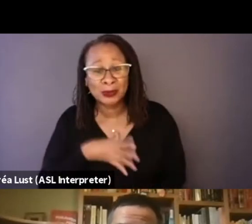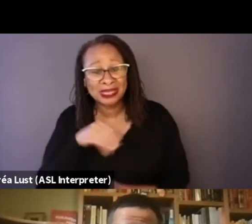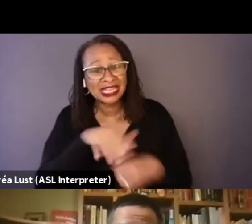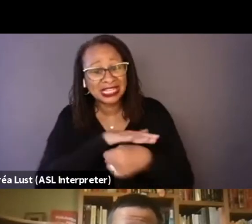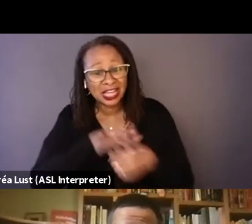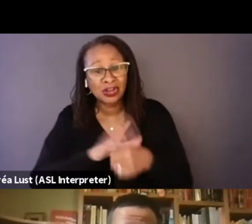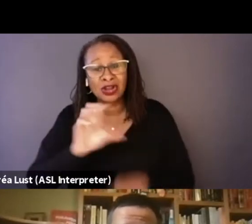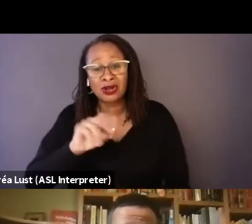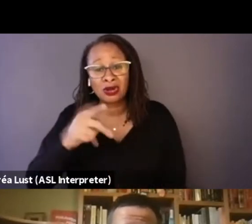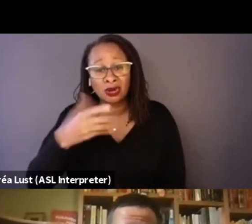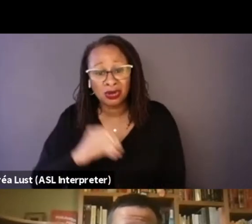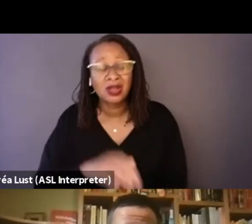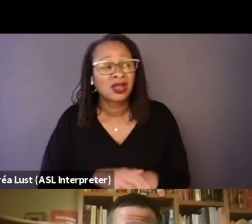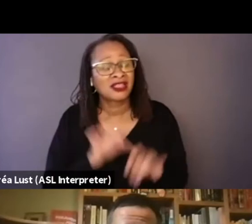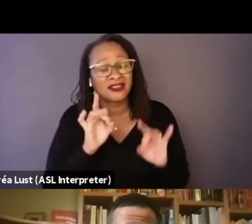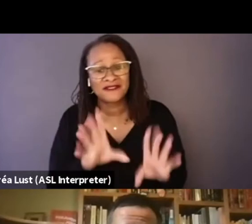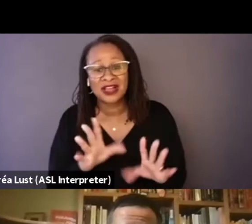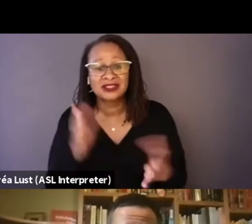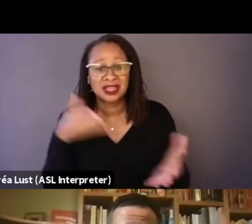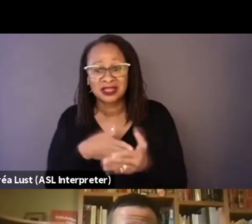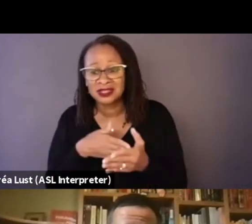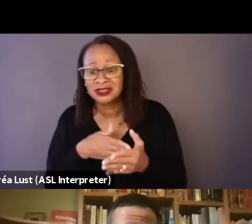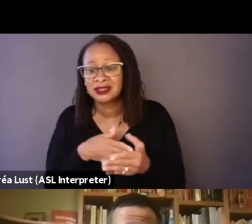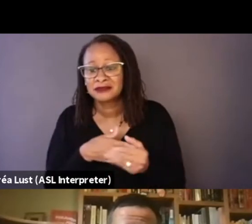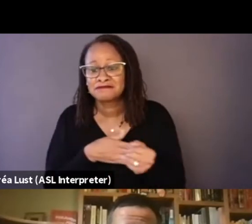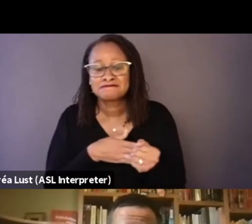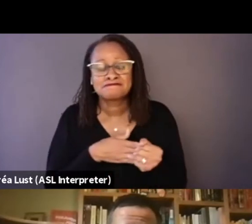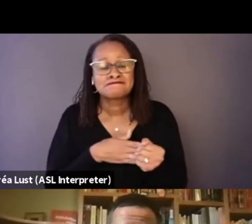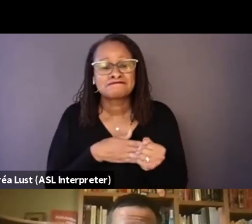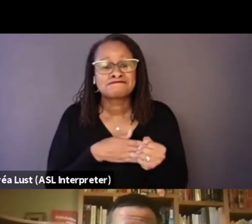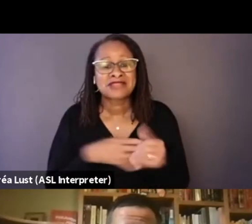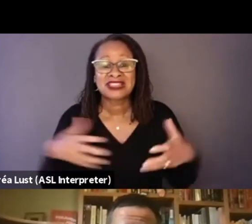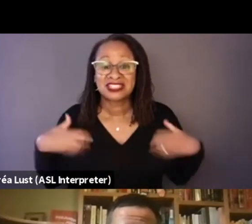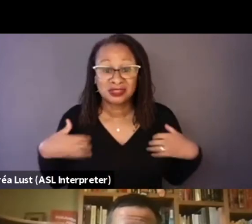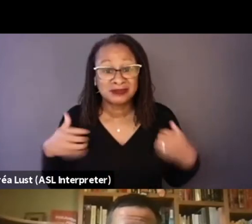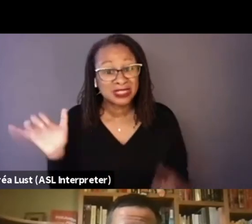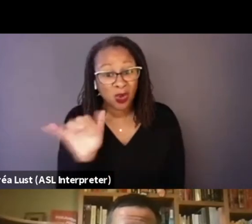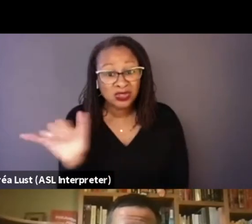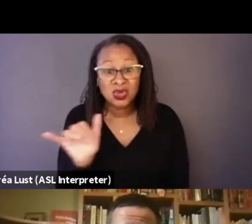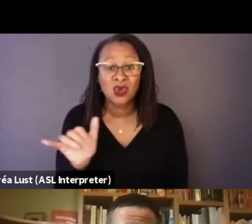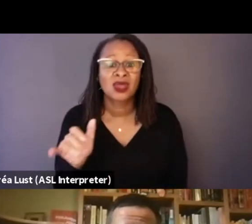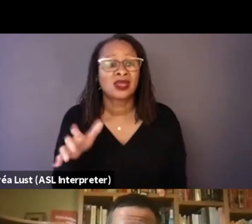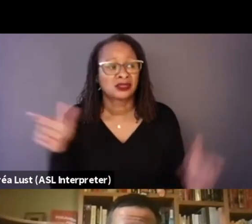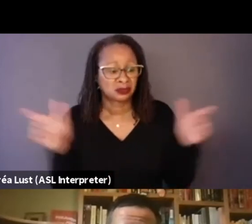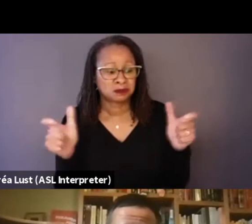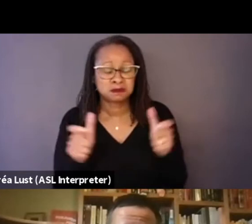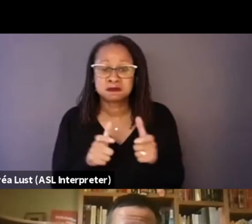the violence against the chimpanzee, because nobody sees.